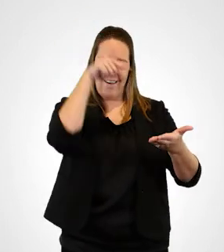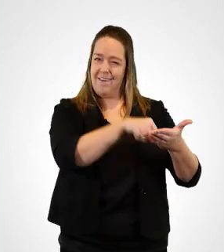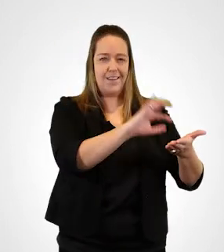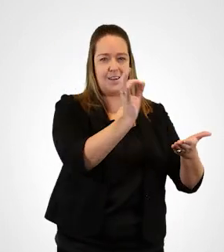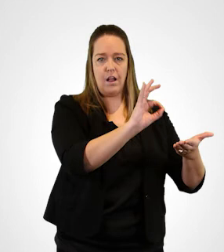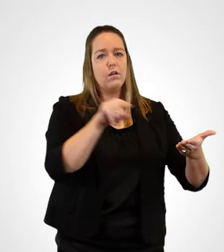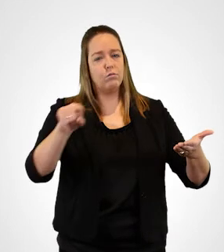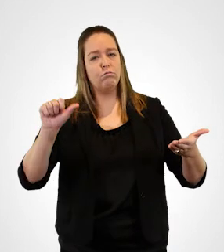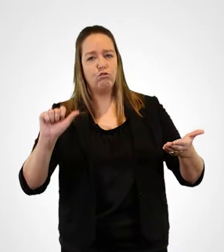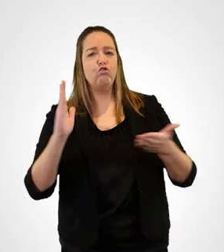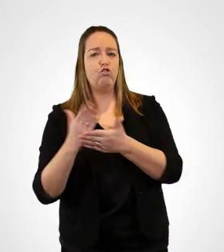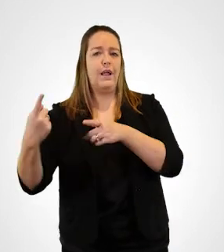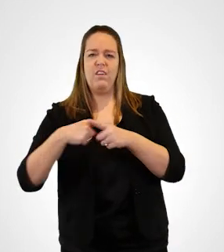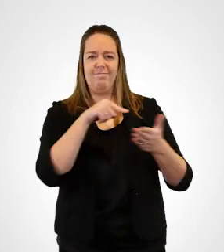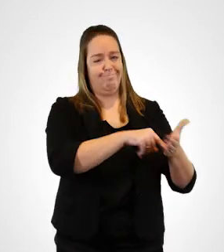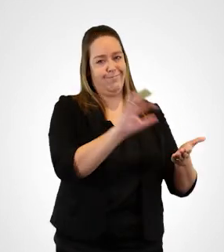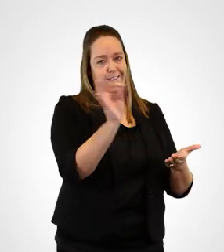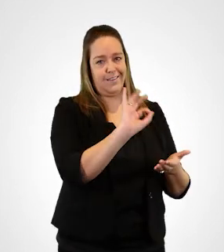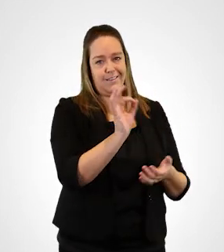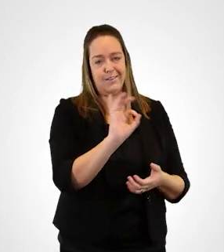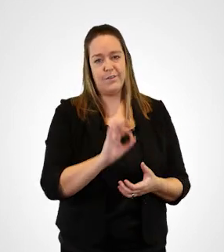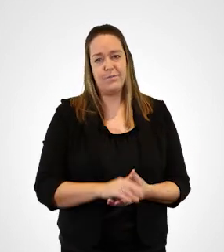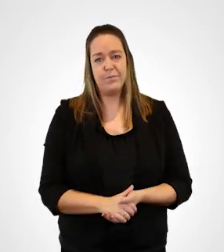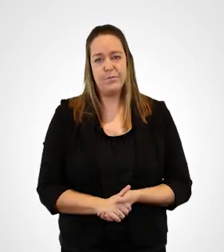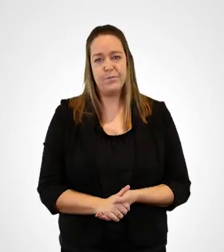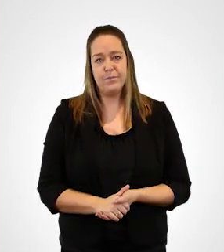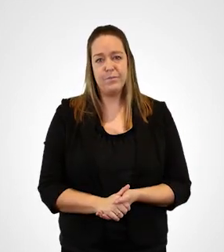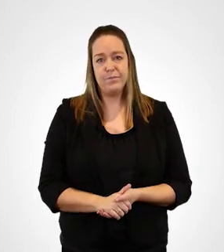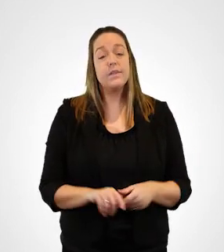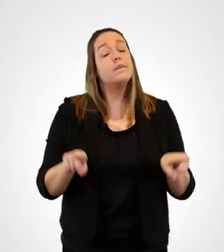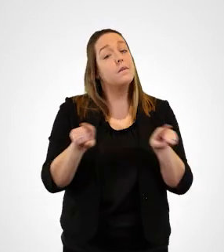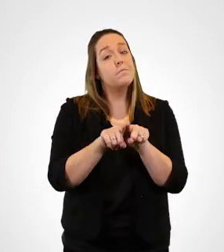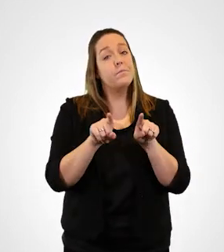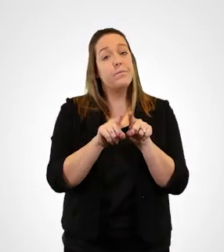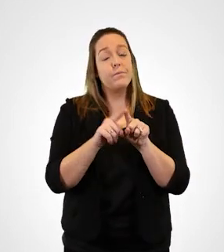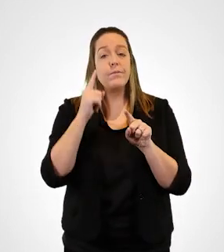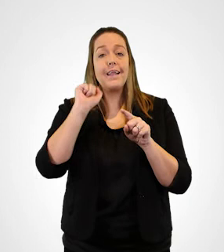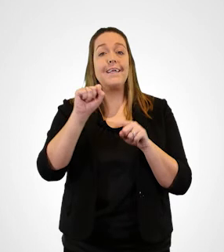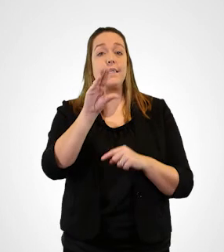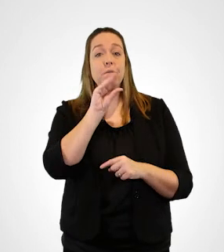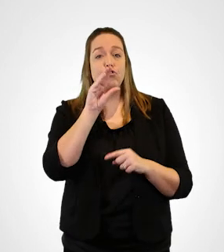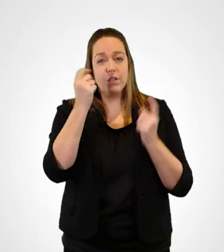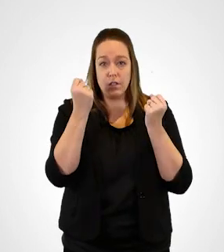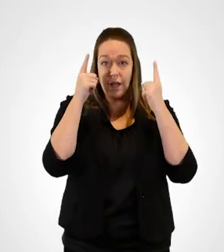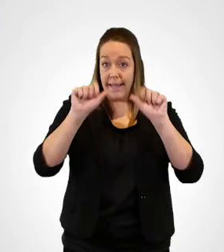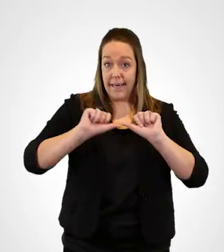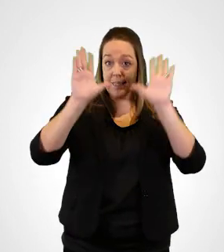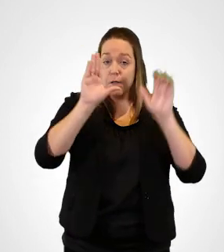were likely to be real English words and which ones weren't. We also looked at speech intelligibility